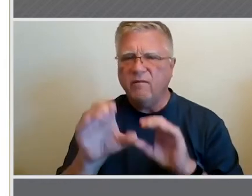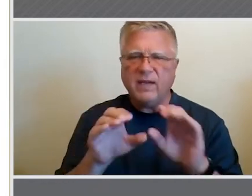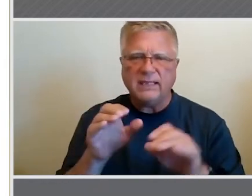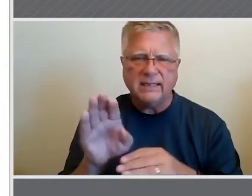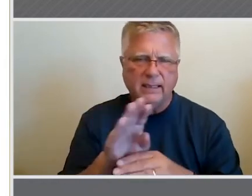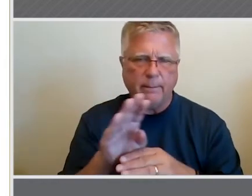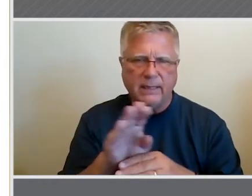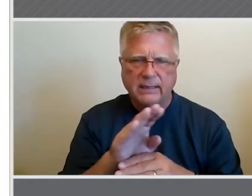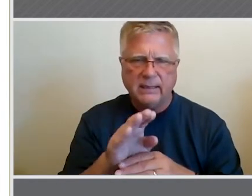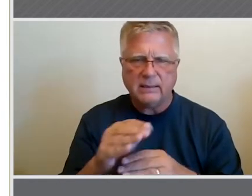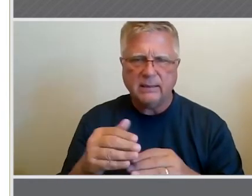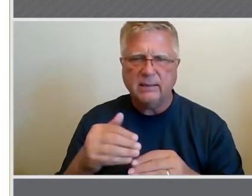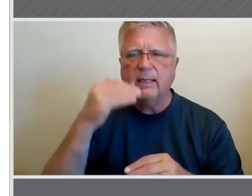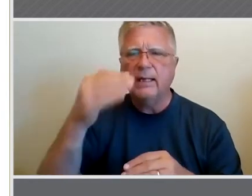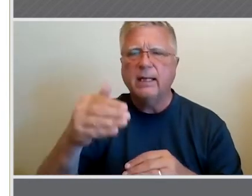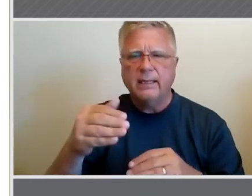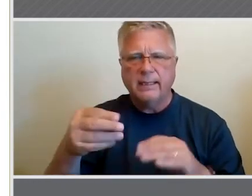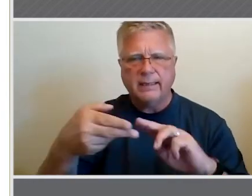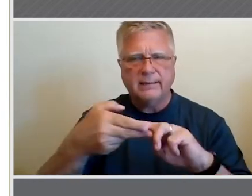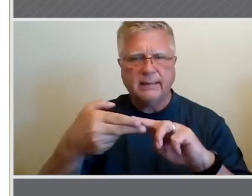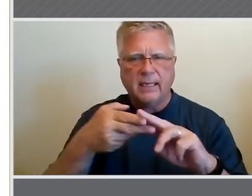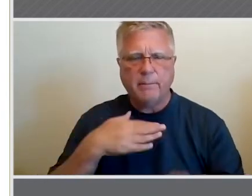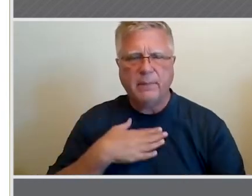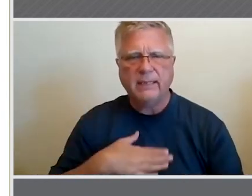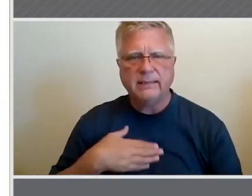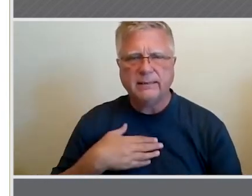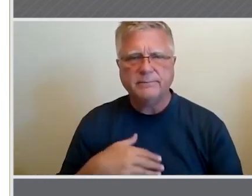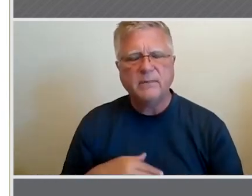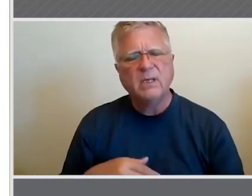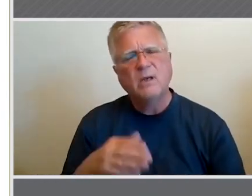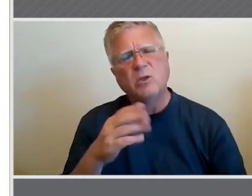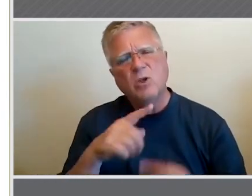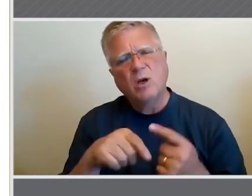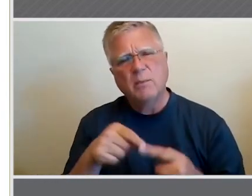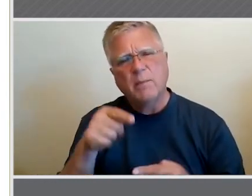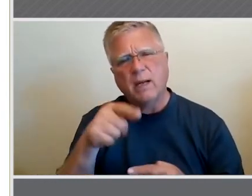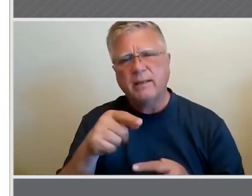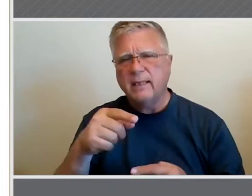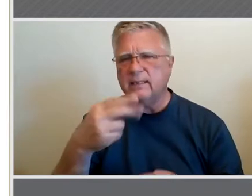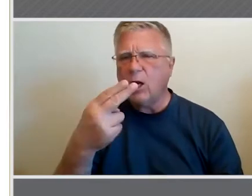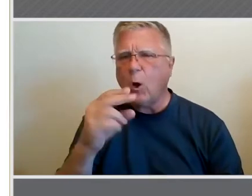You know I've talked about this you know really a holistic approach to this to the avenues